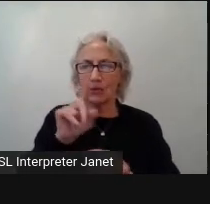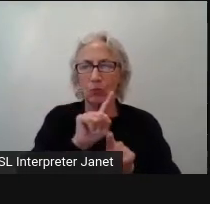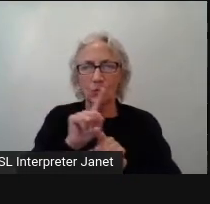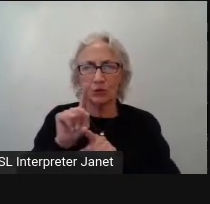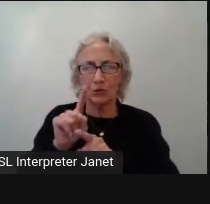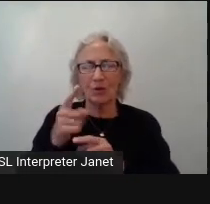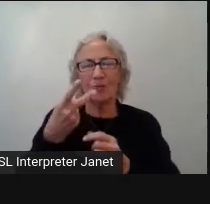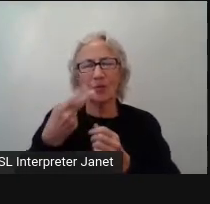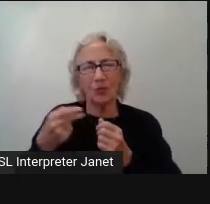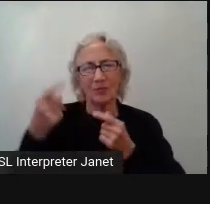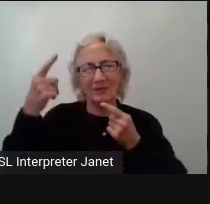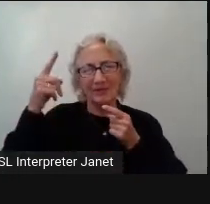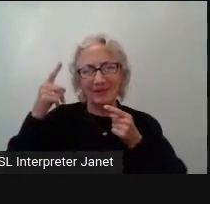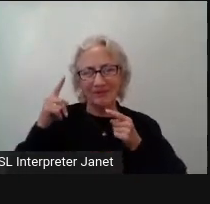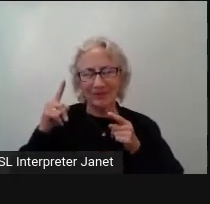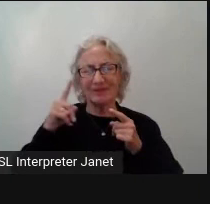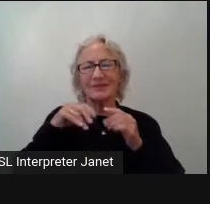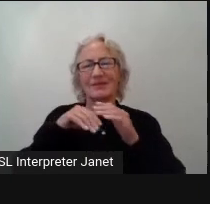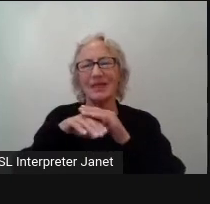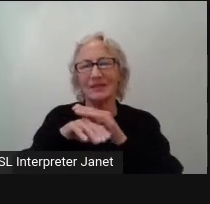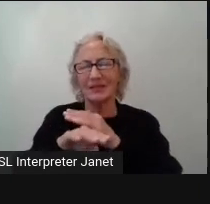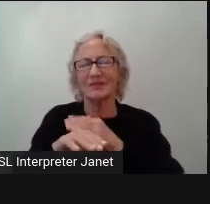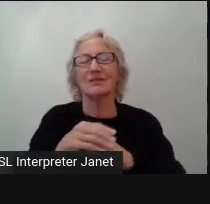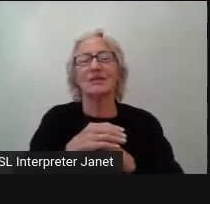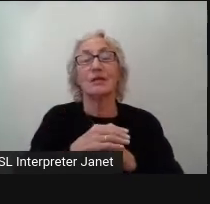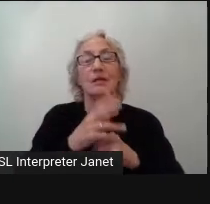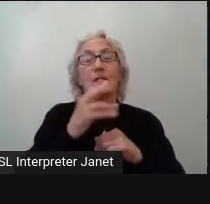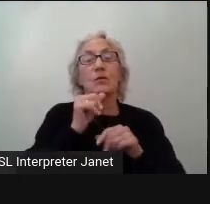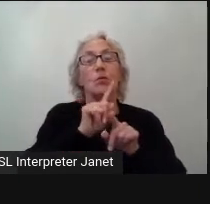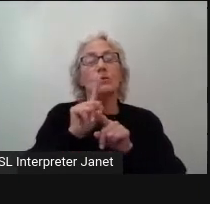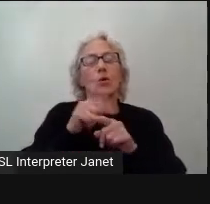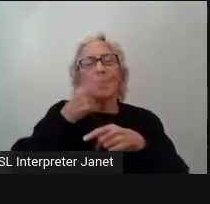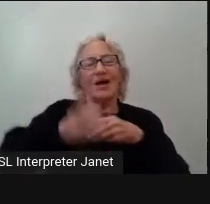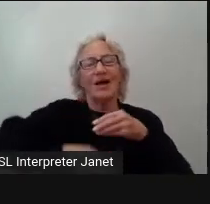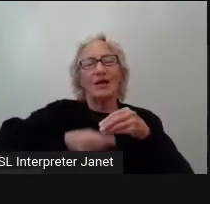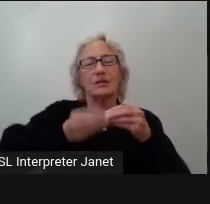We also added some features for Joomla 4,